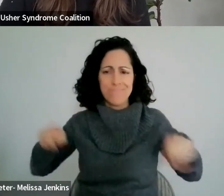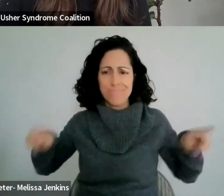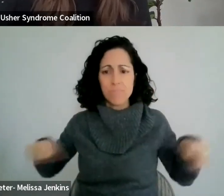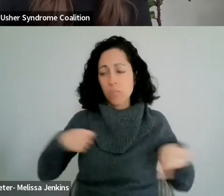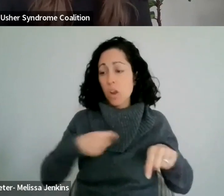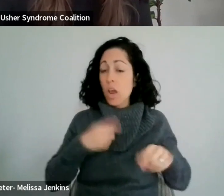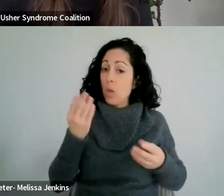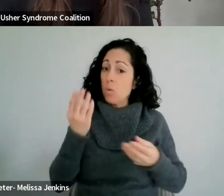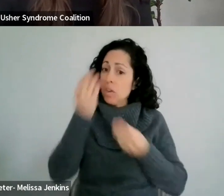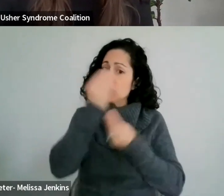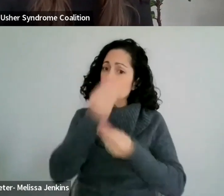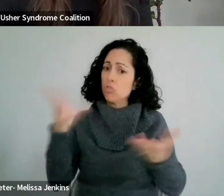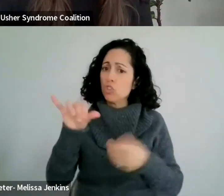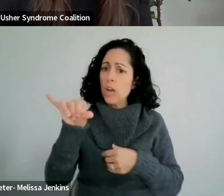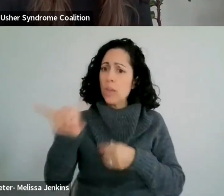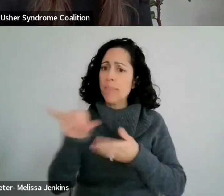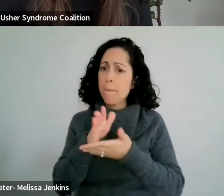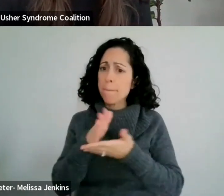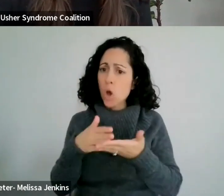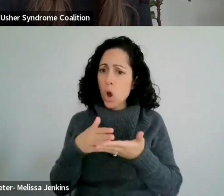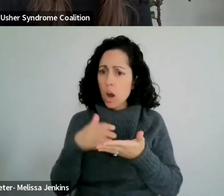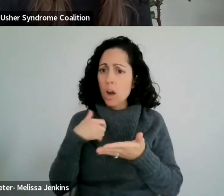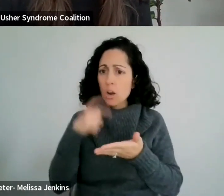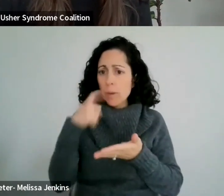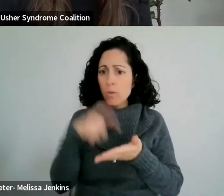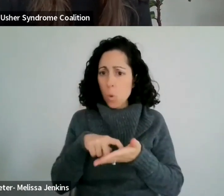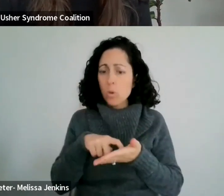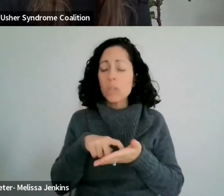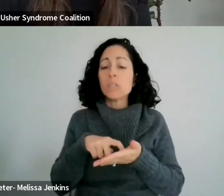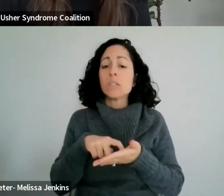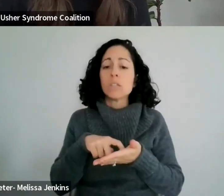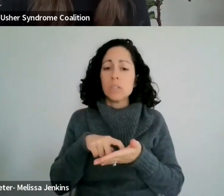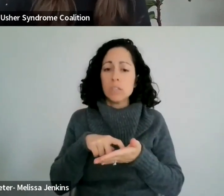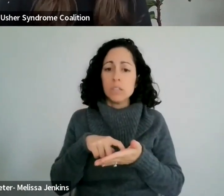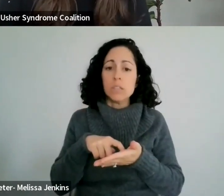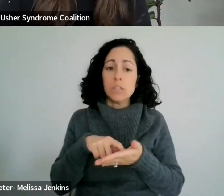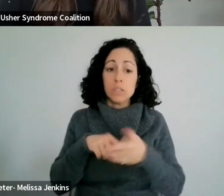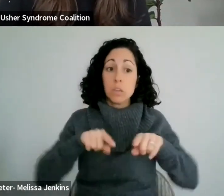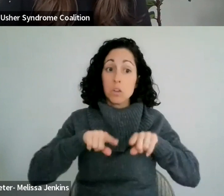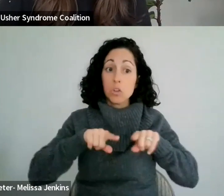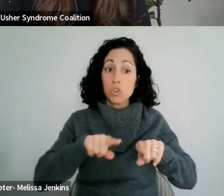seems relatively rapid during the course of the trial.